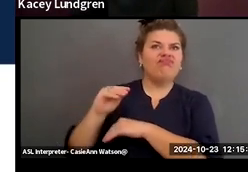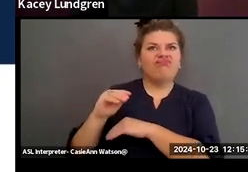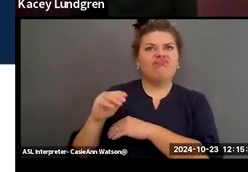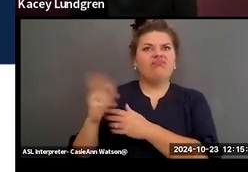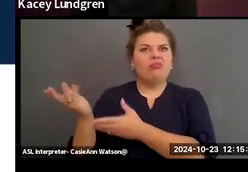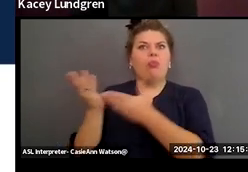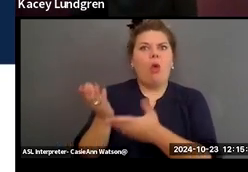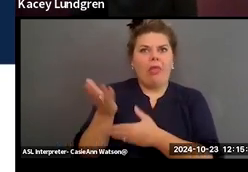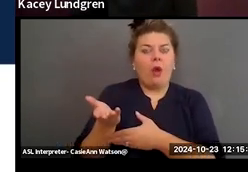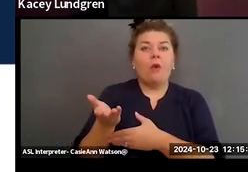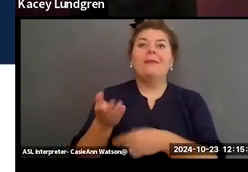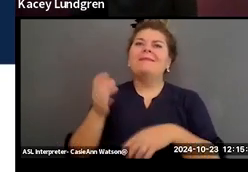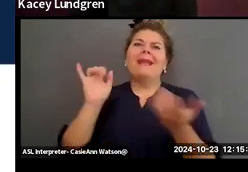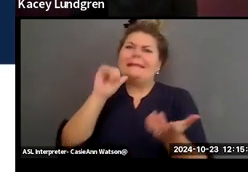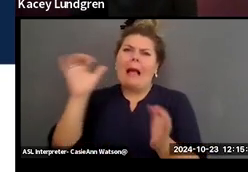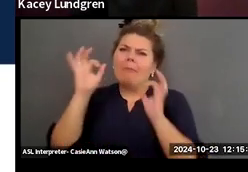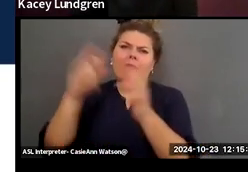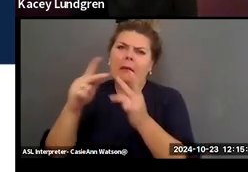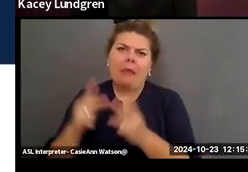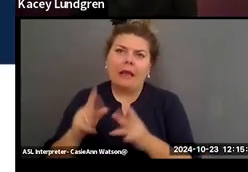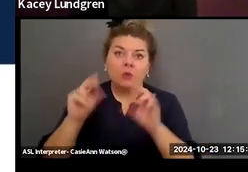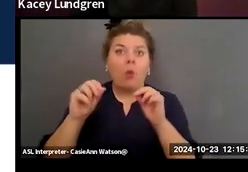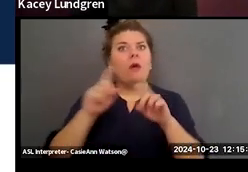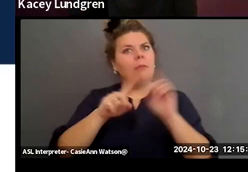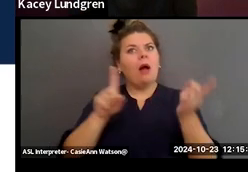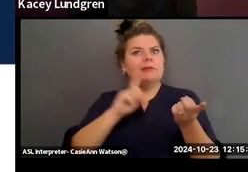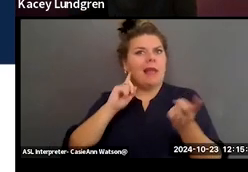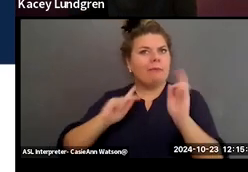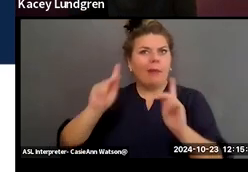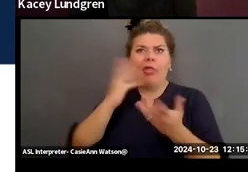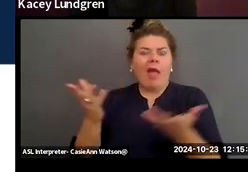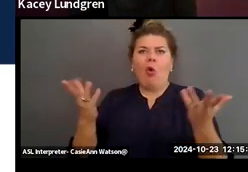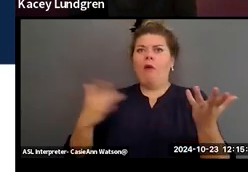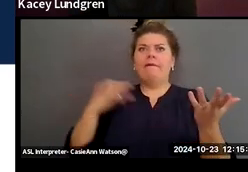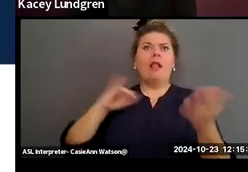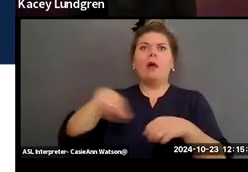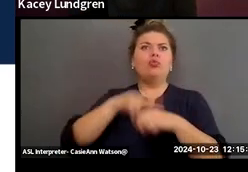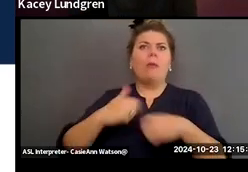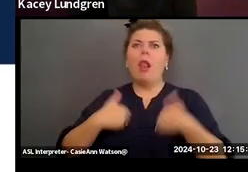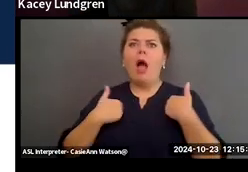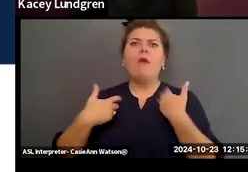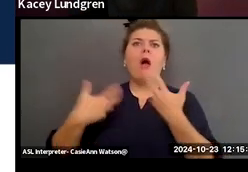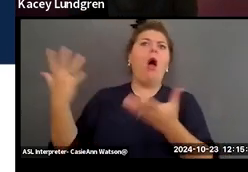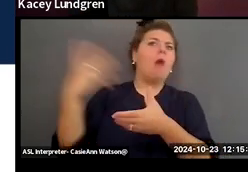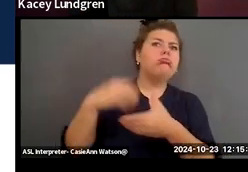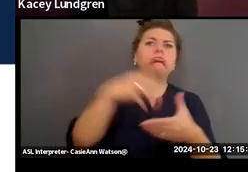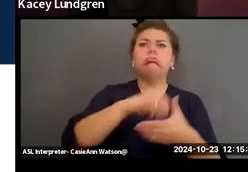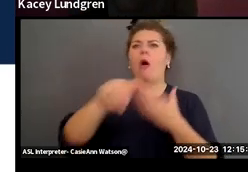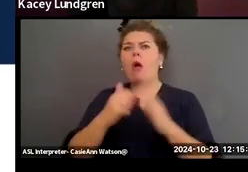While not a utopia, for the most part deaf people there were included in almost all aspects of community and community life.